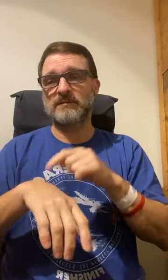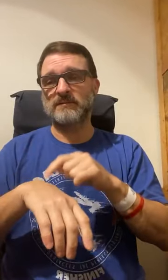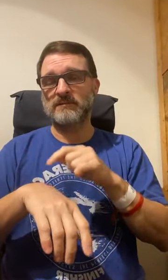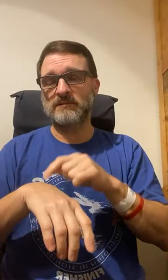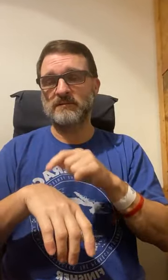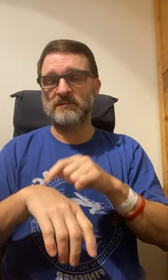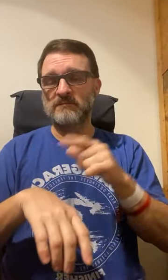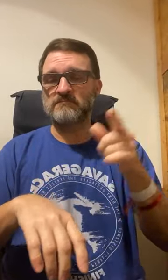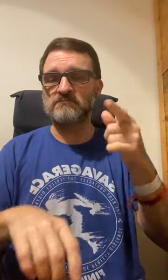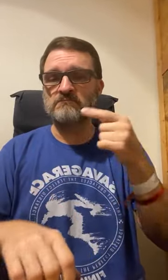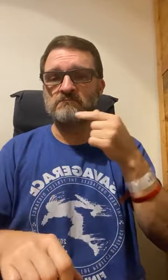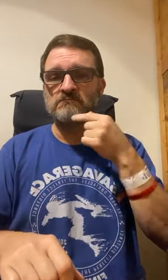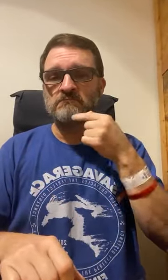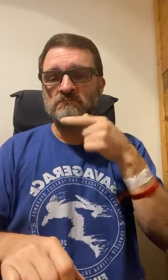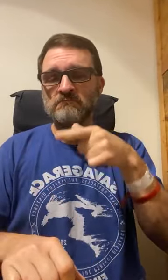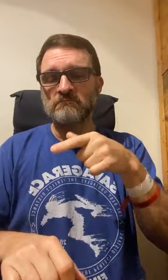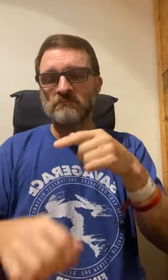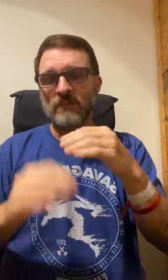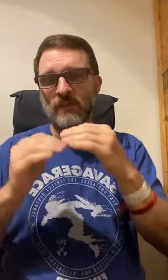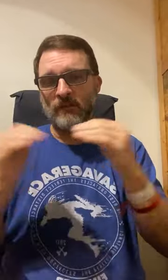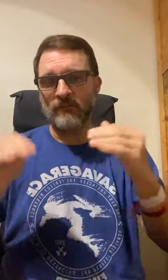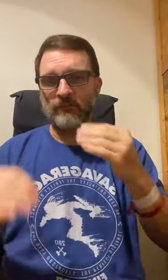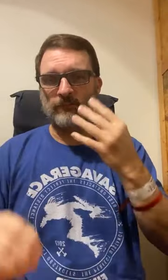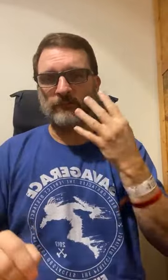many times. They said it is level 4.